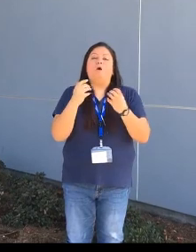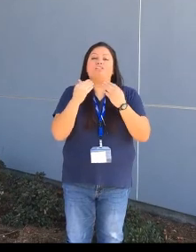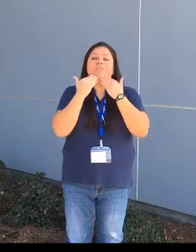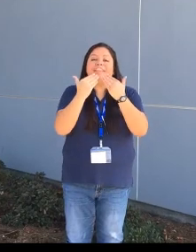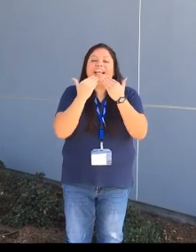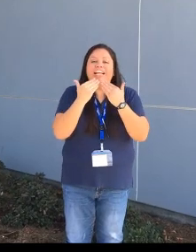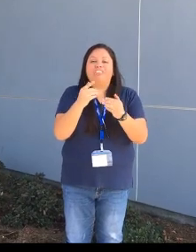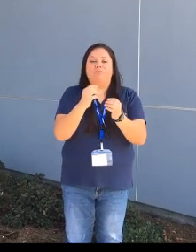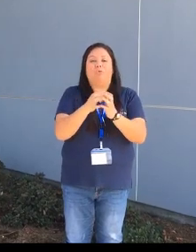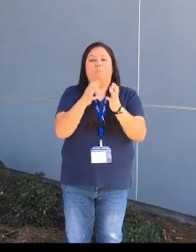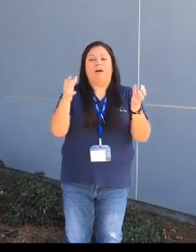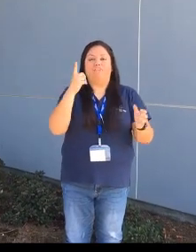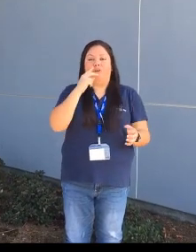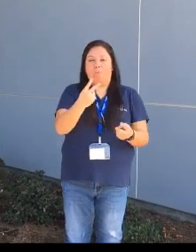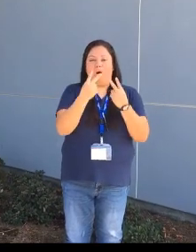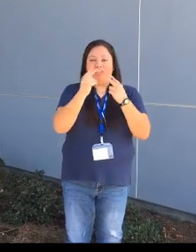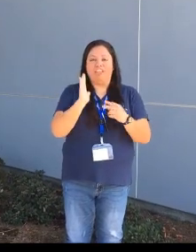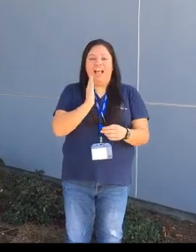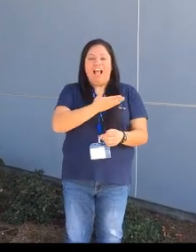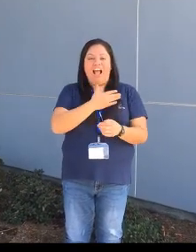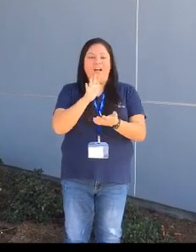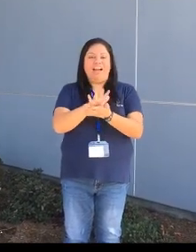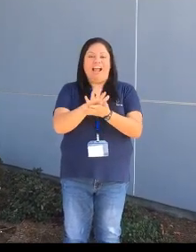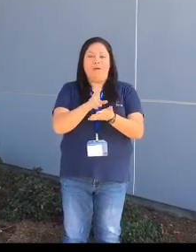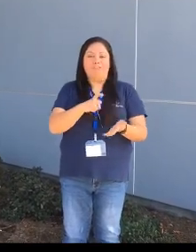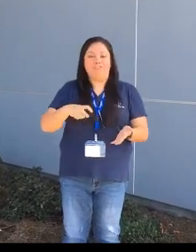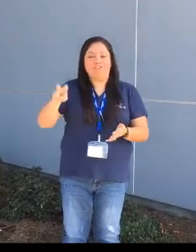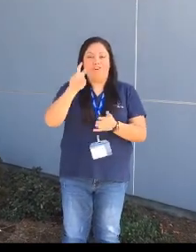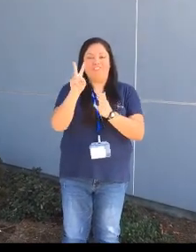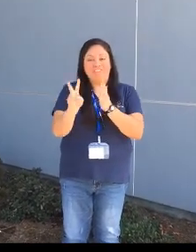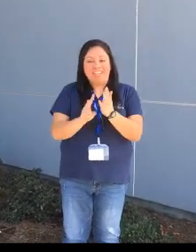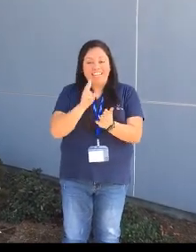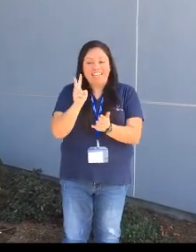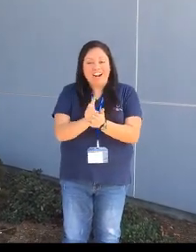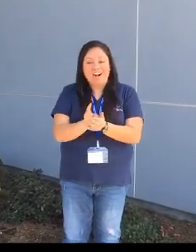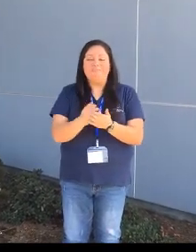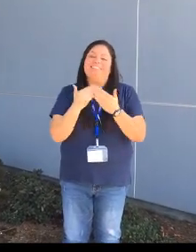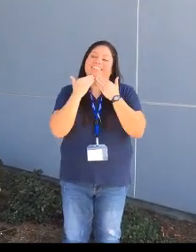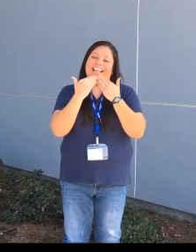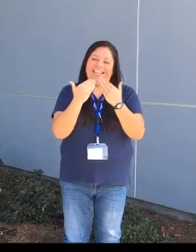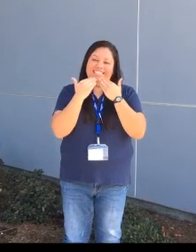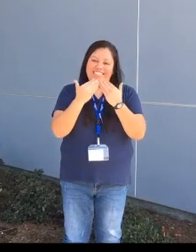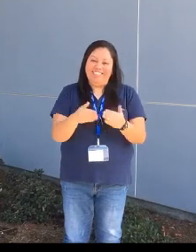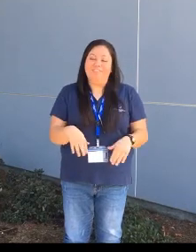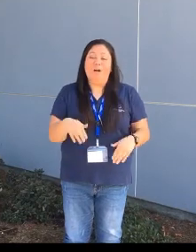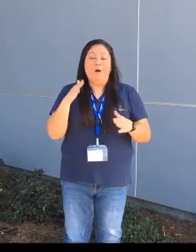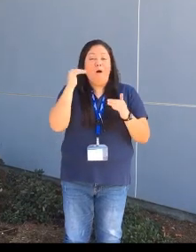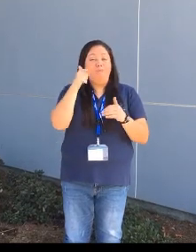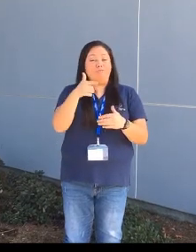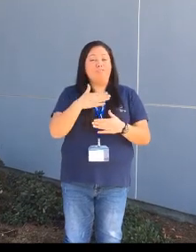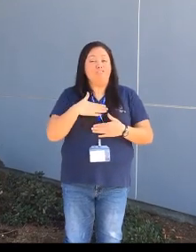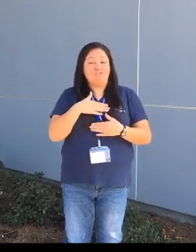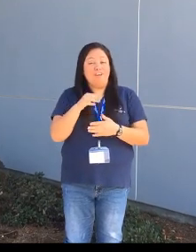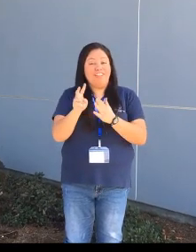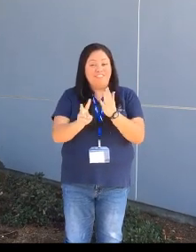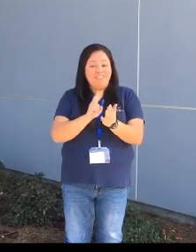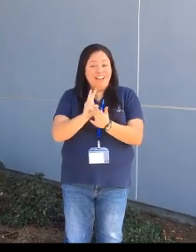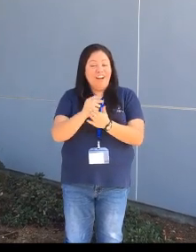I would like to thank you so much for watching the campus tour video. Thank you. Hope you enjoyed the video!